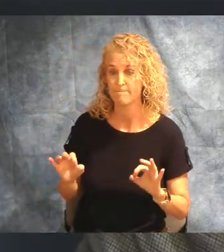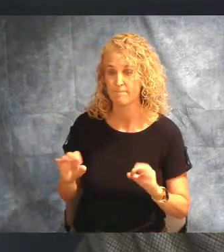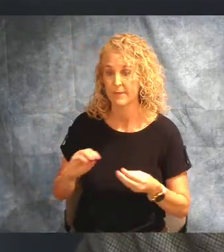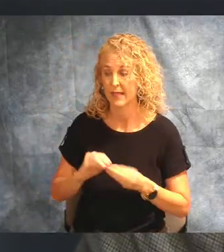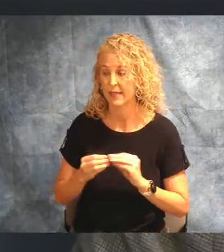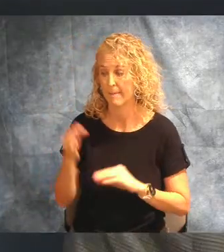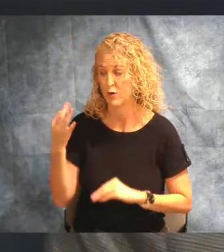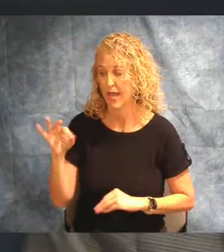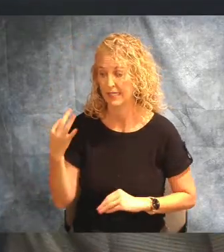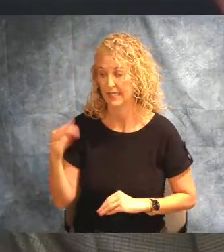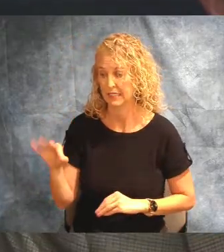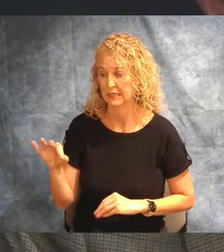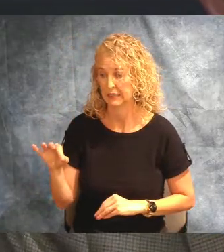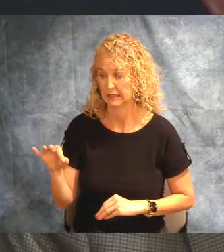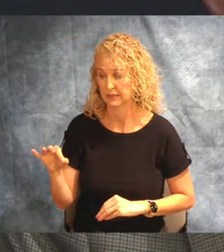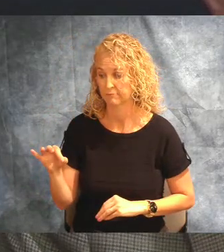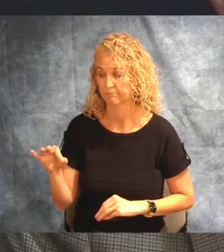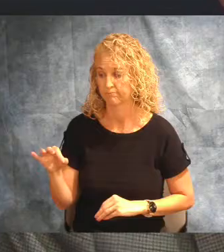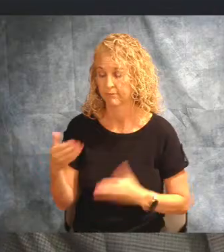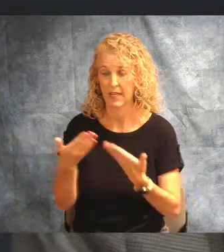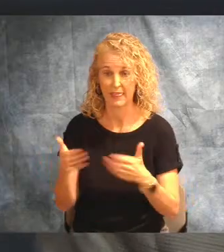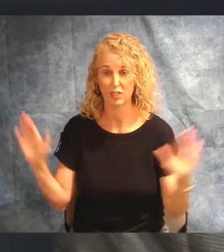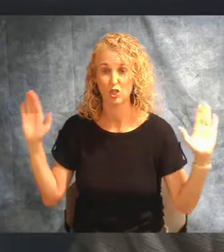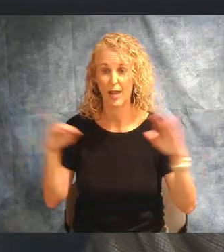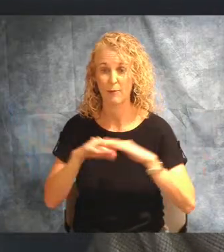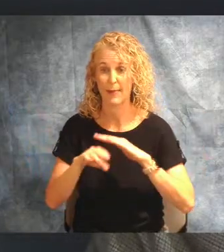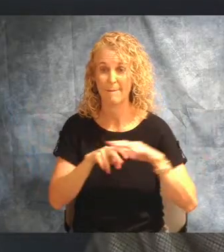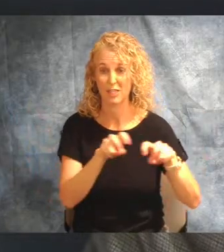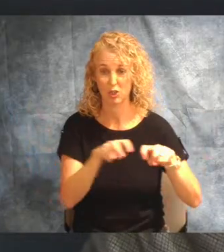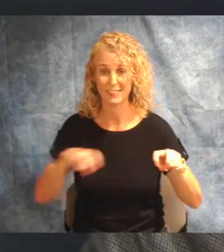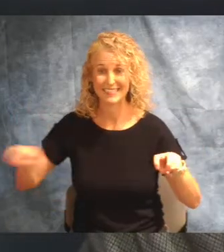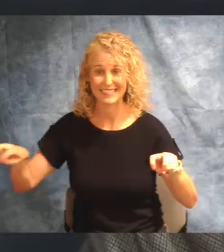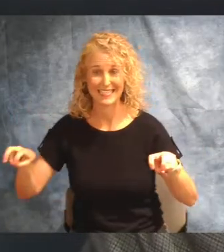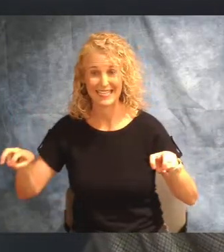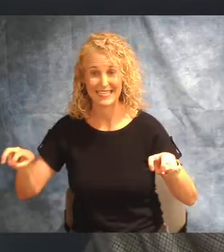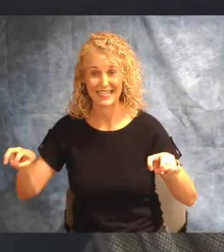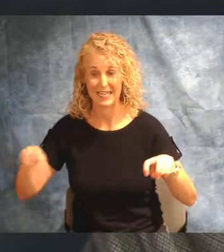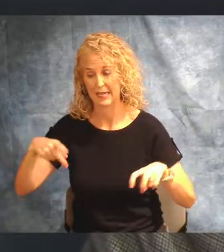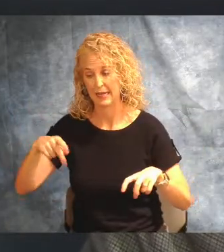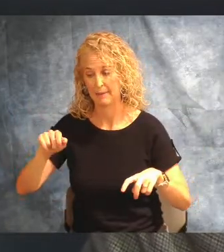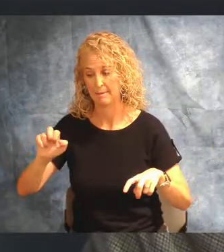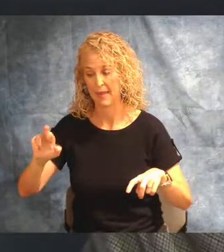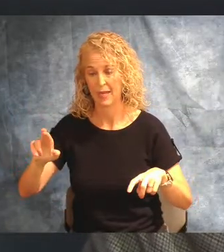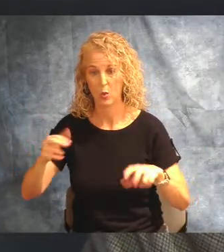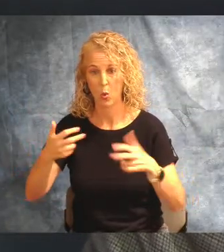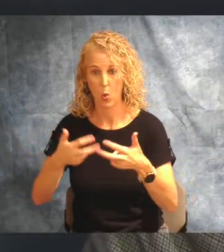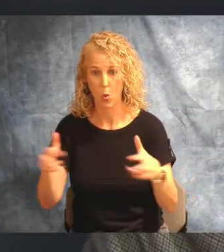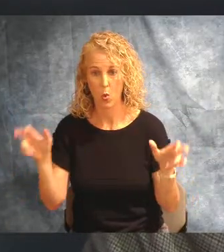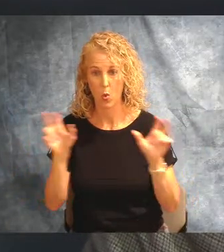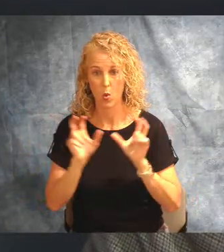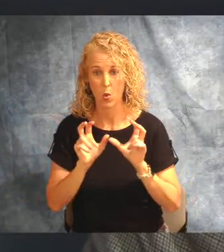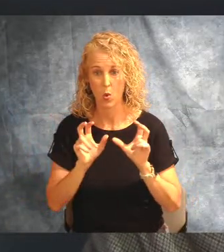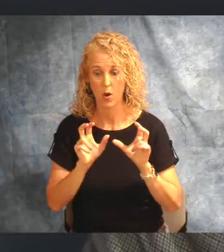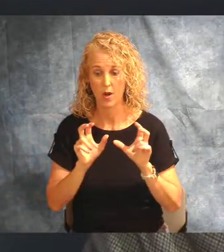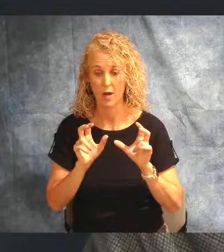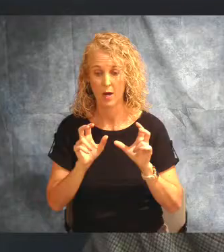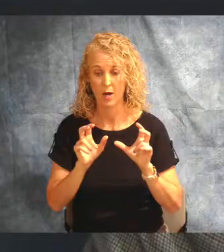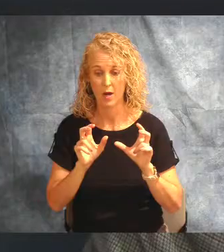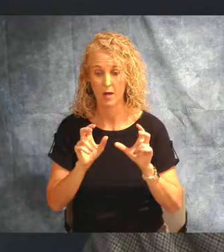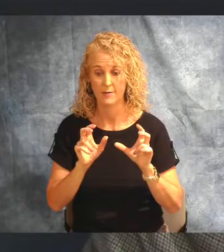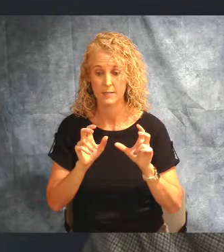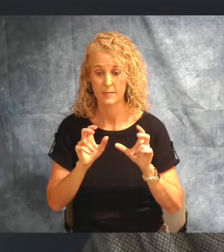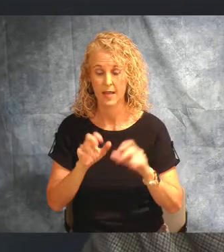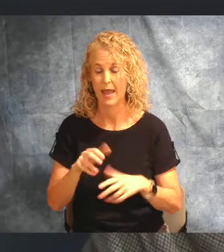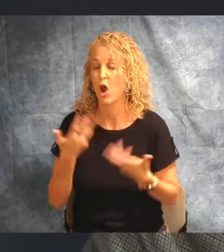of course is for the general admission seating at Paycor. And this is within that 350 mil or